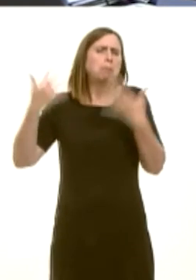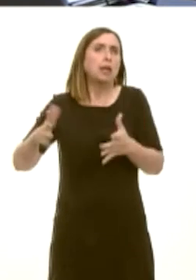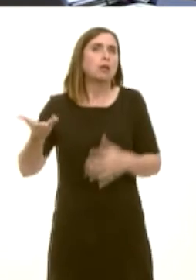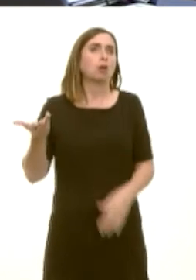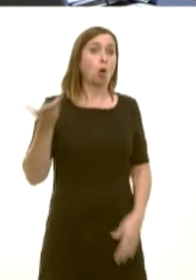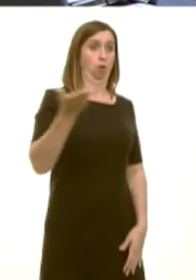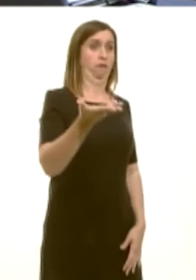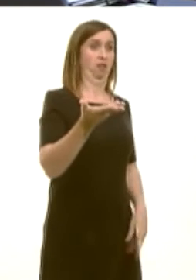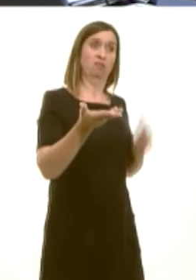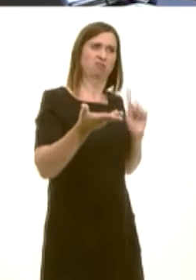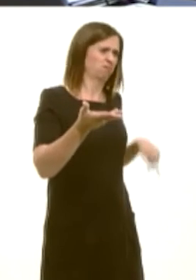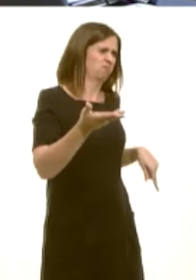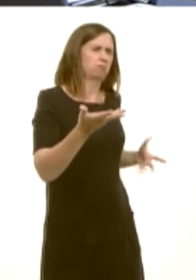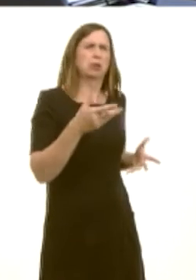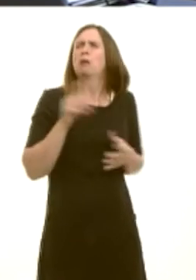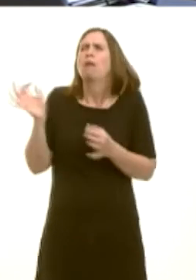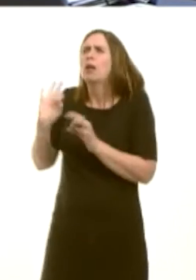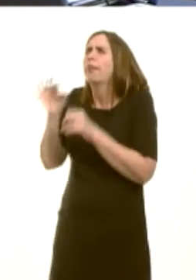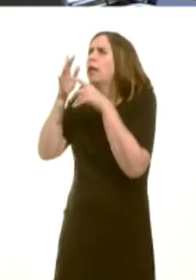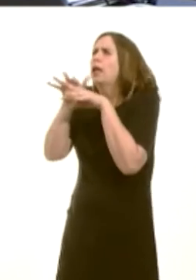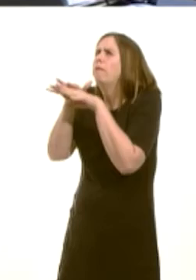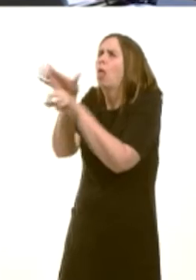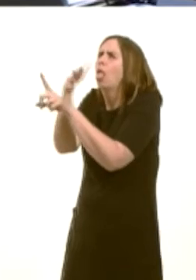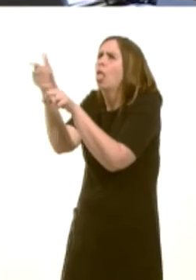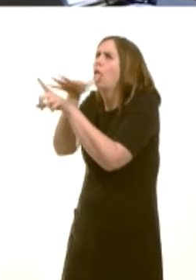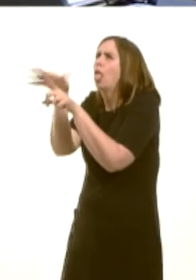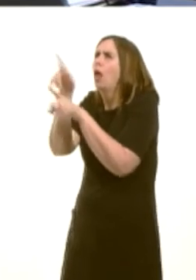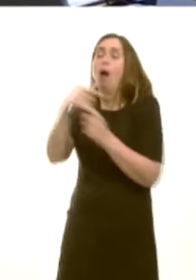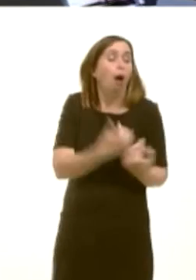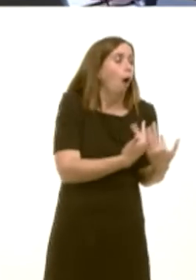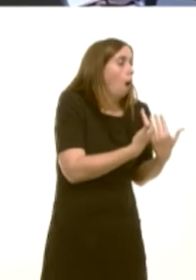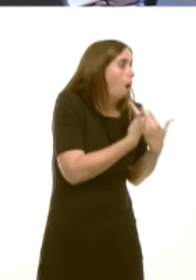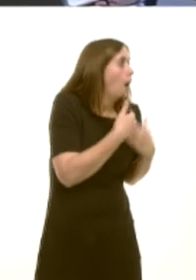any suggestion that, somehow, this influenced the Minister not to make an offer of funding